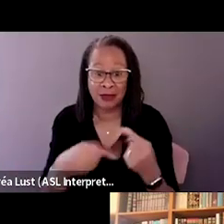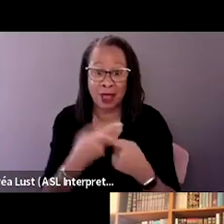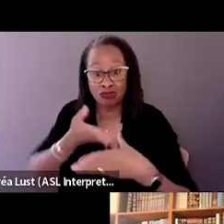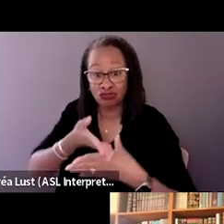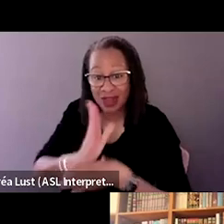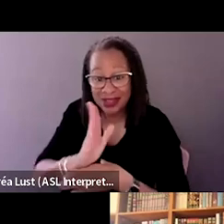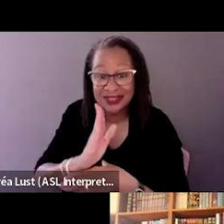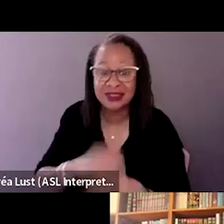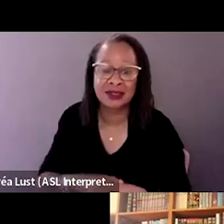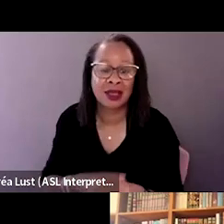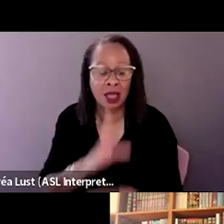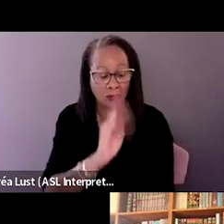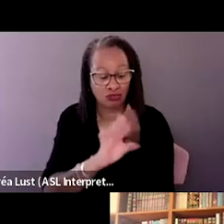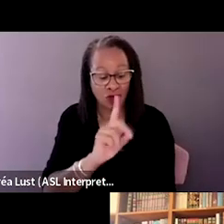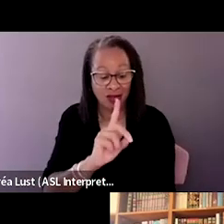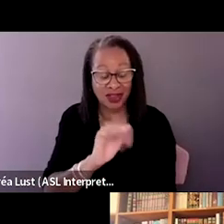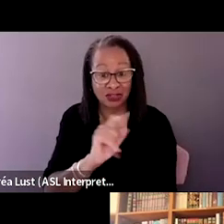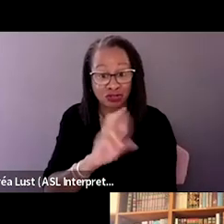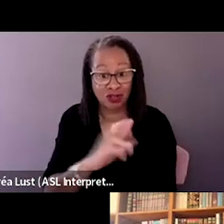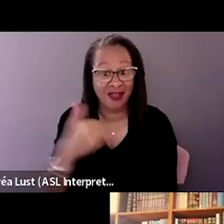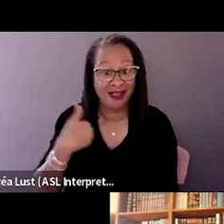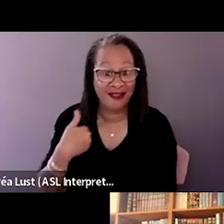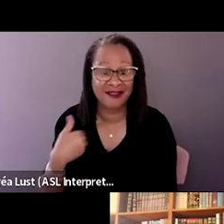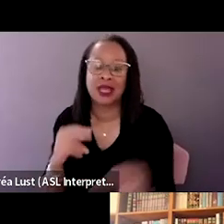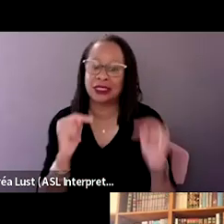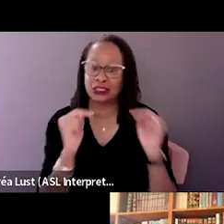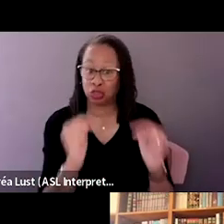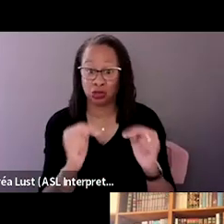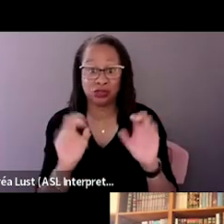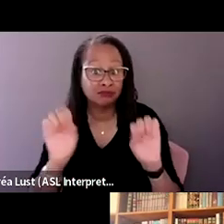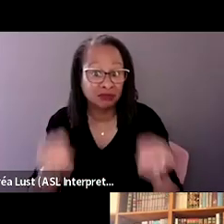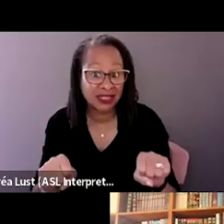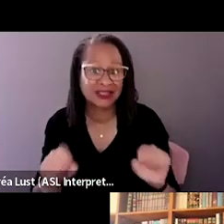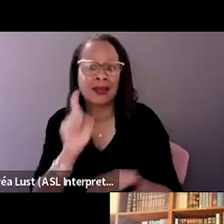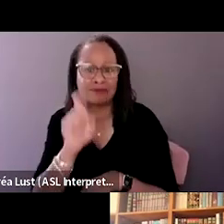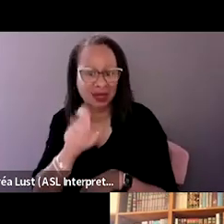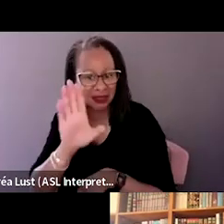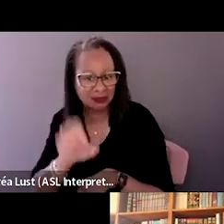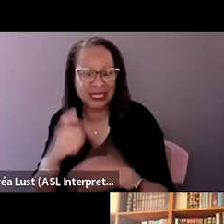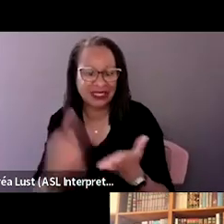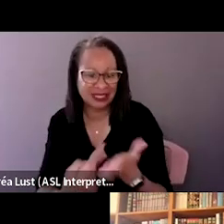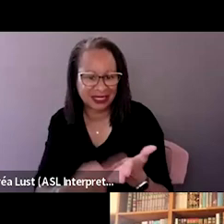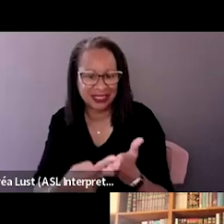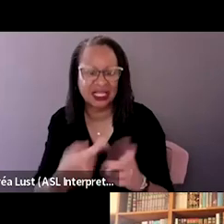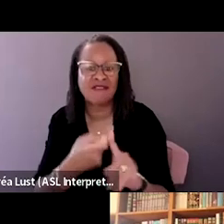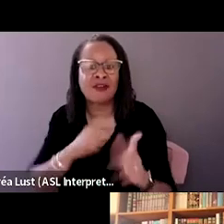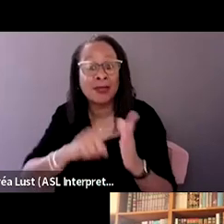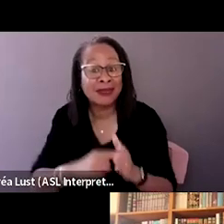the broadcaster has, it's a negotiation that has to be discussed from the beginning.